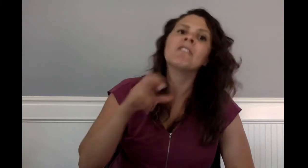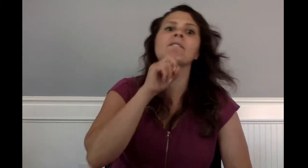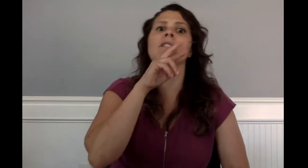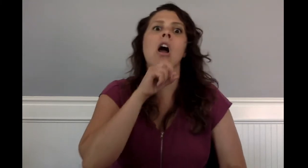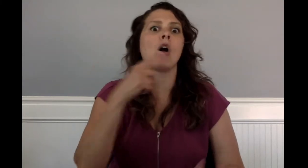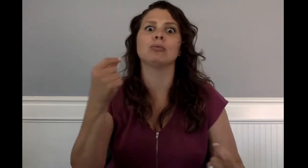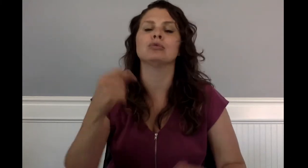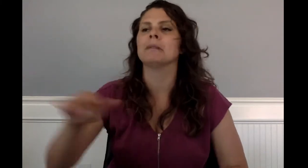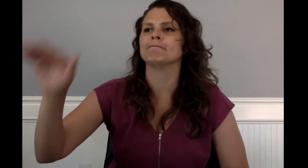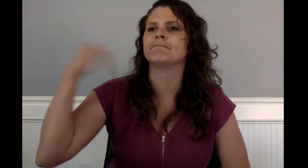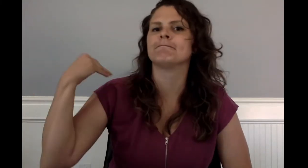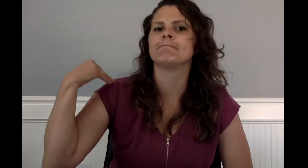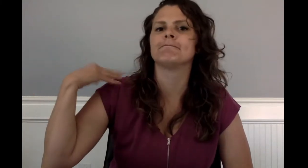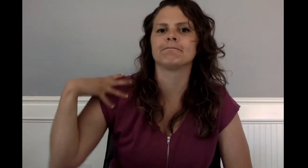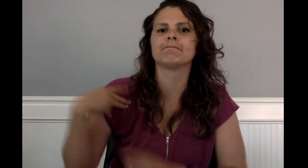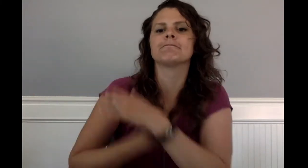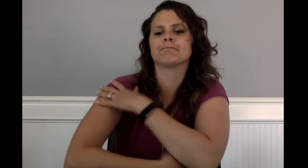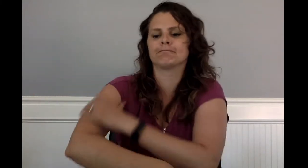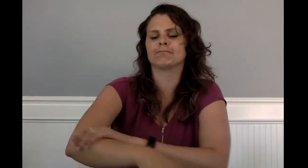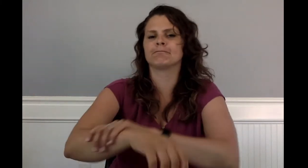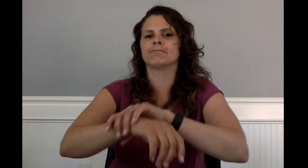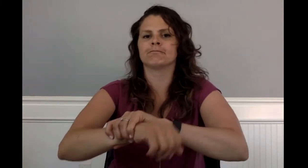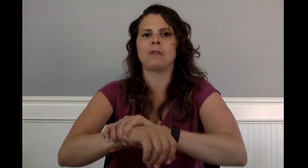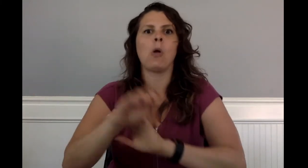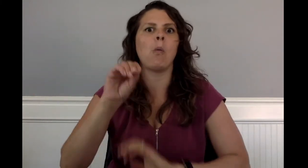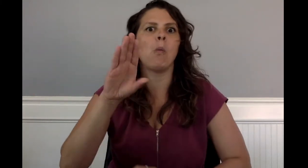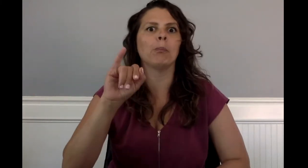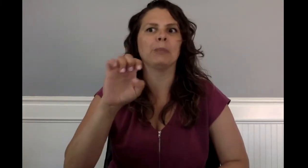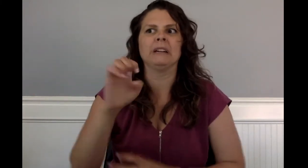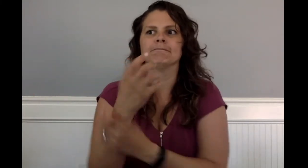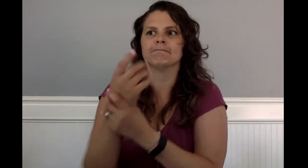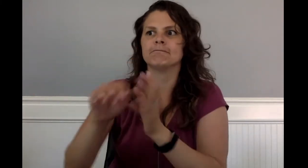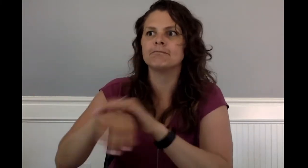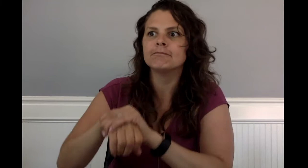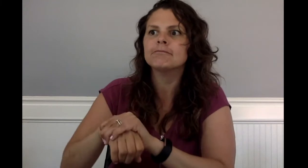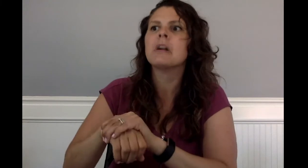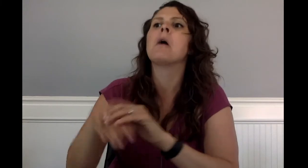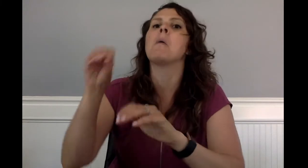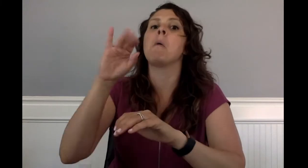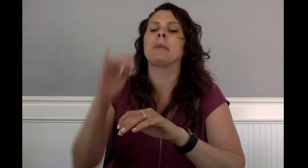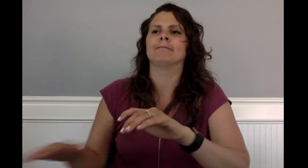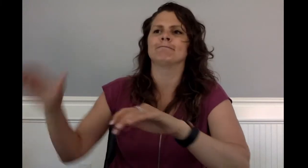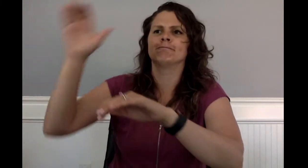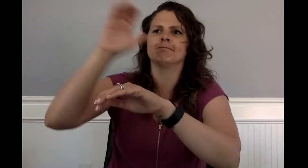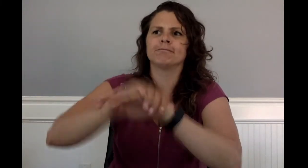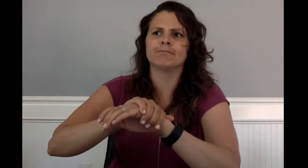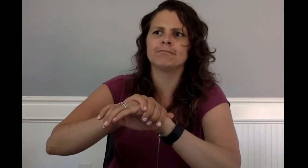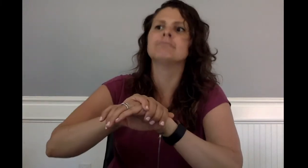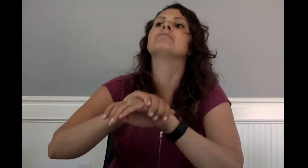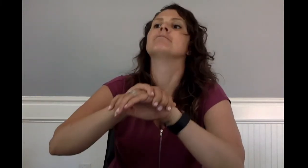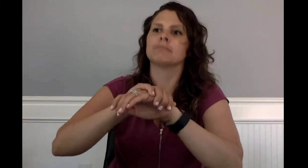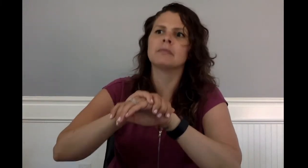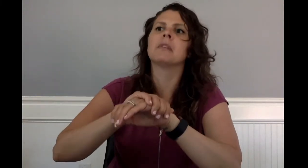Frog touched his arm. Obie put out his hands.